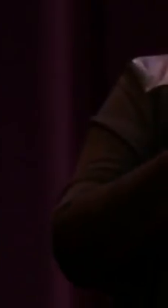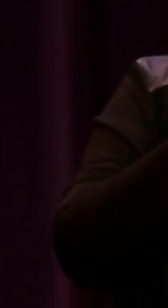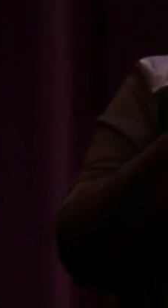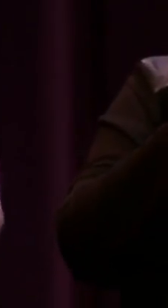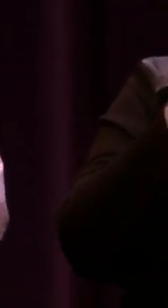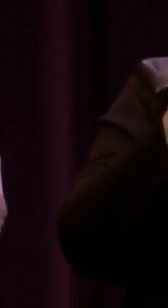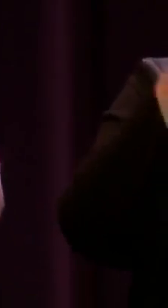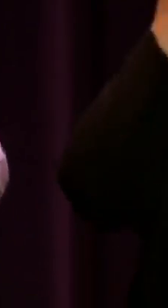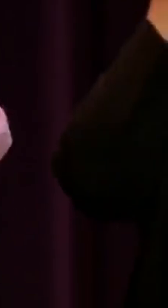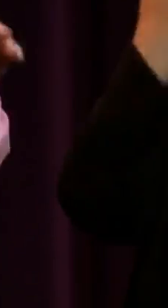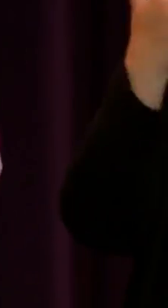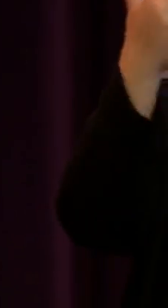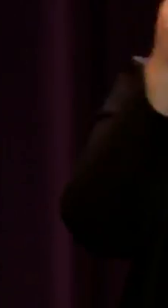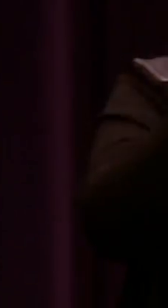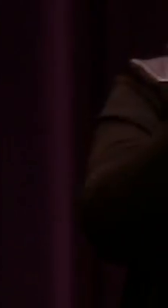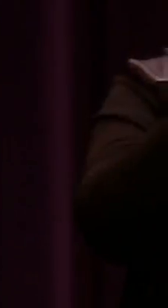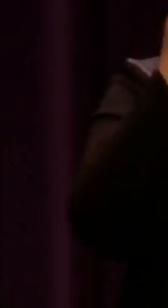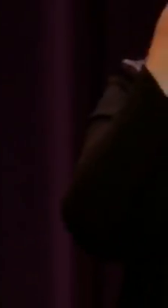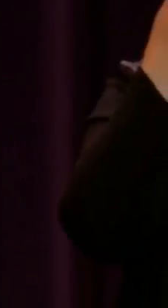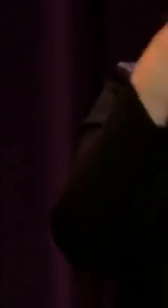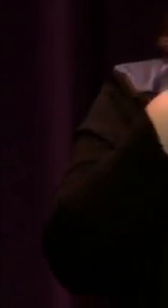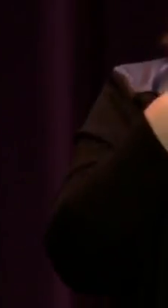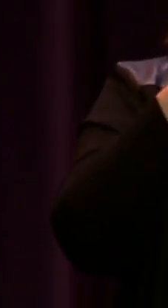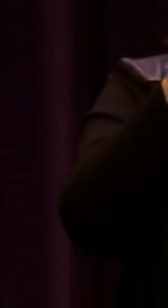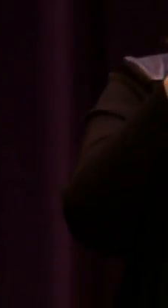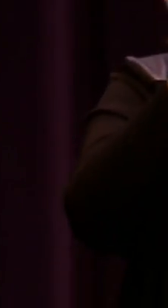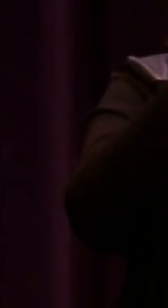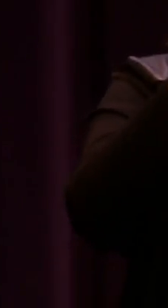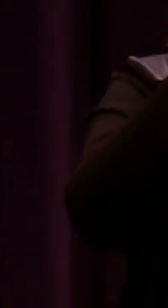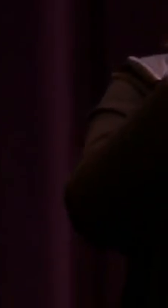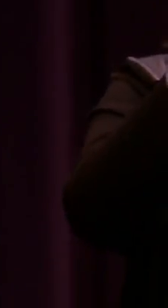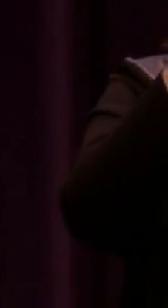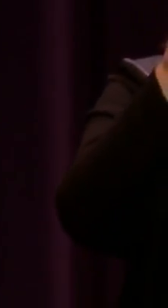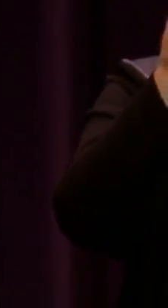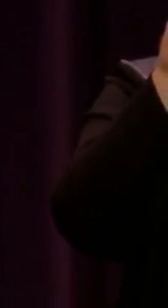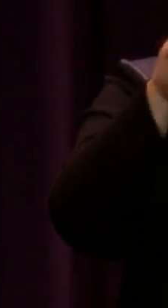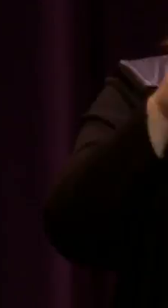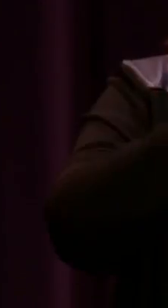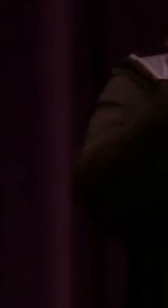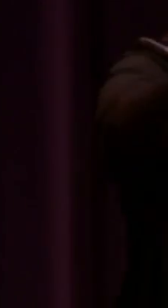I KNOW. THREE, THREE. I'M FILIBUSTERING.